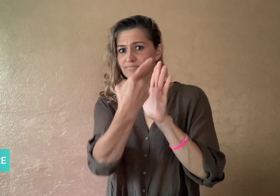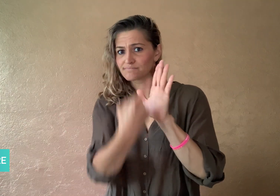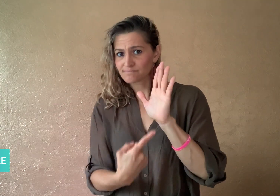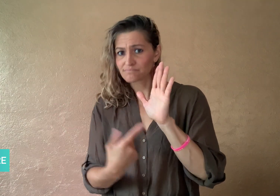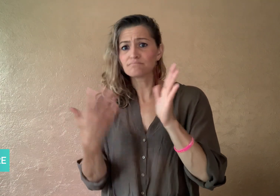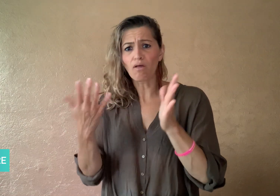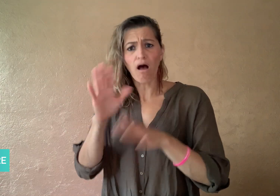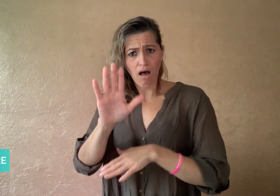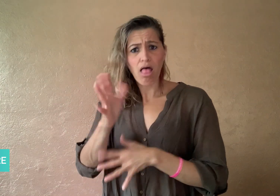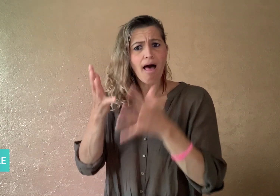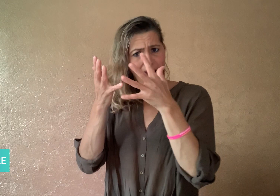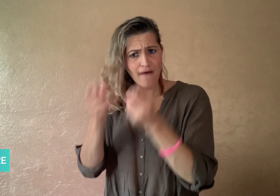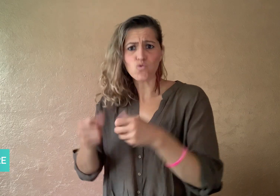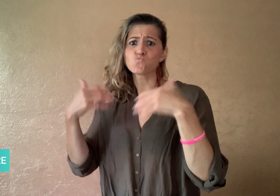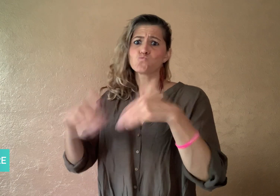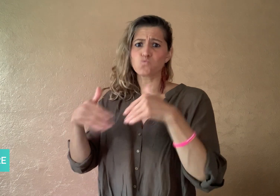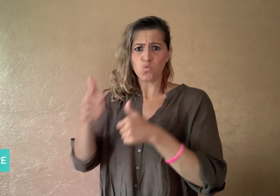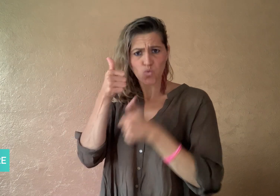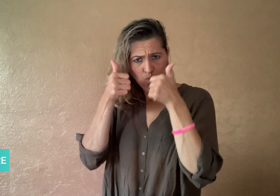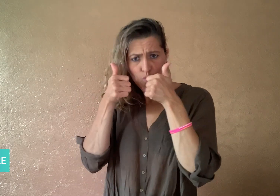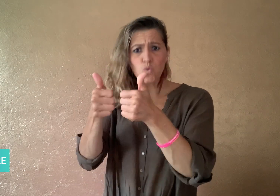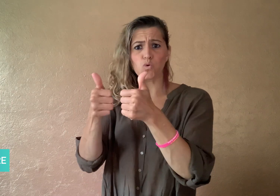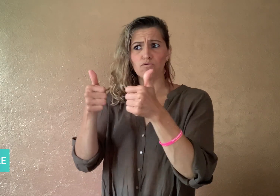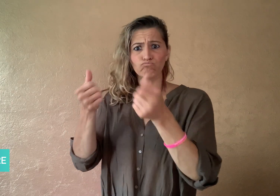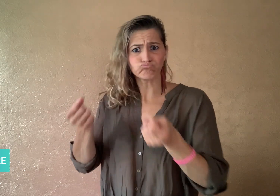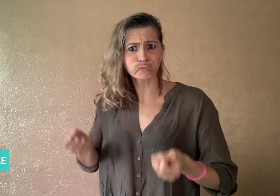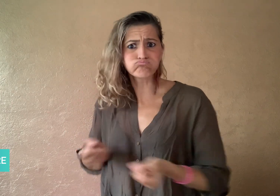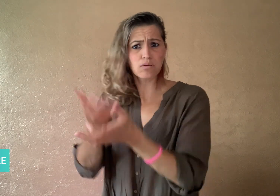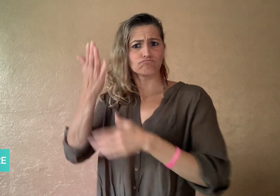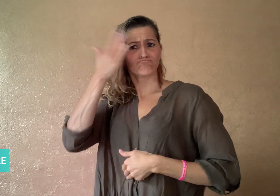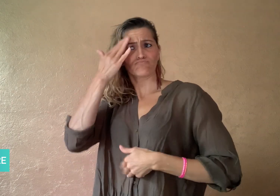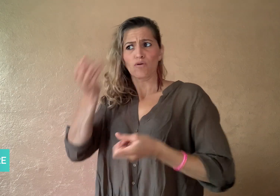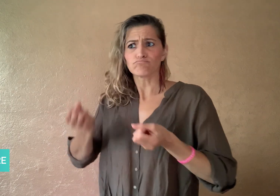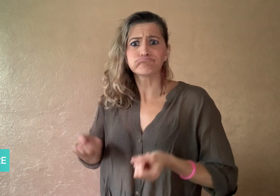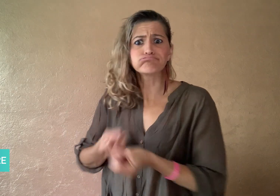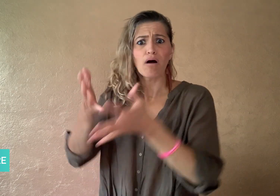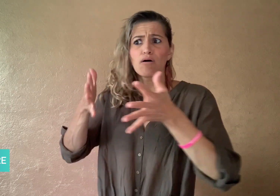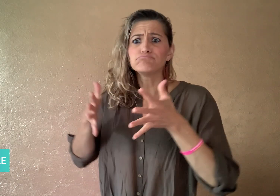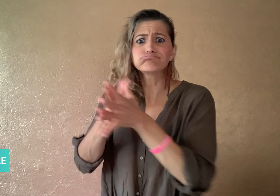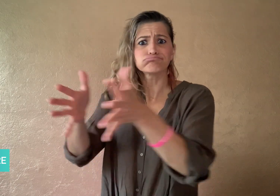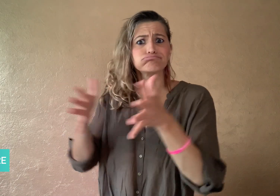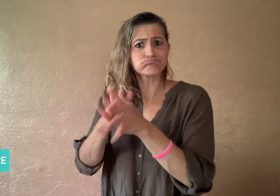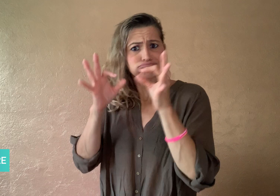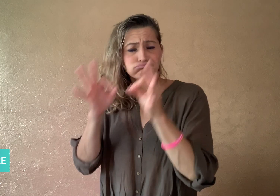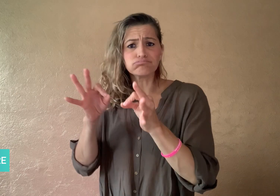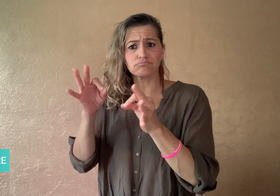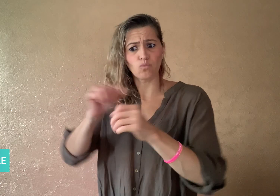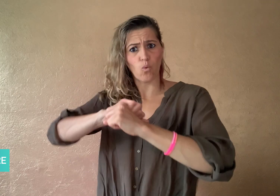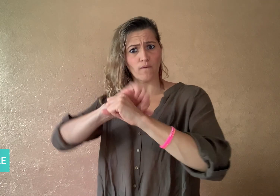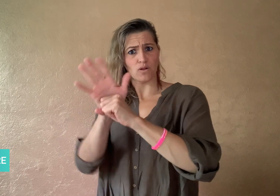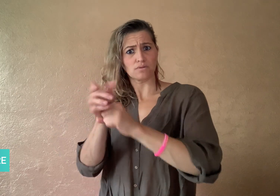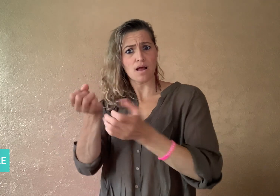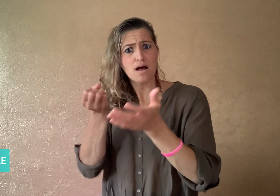a high level of awareness of COVID-19 among